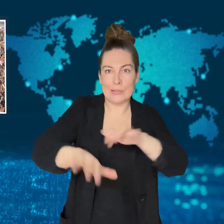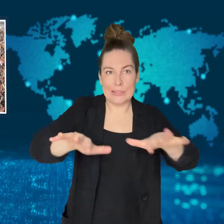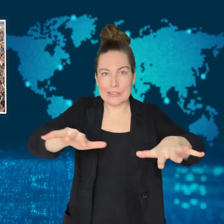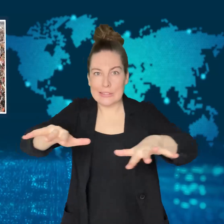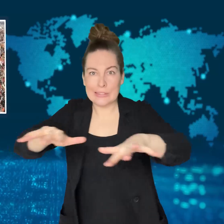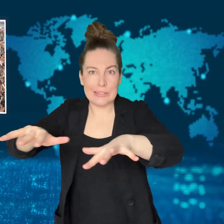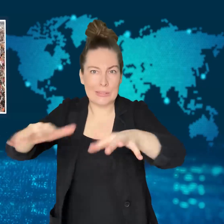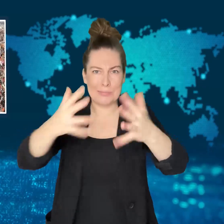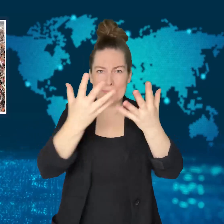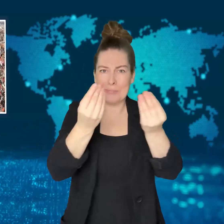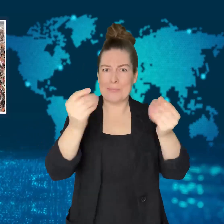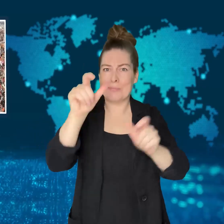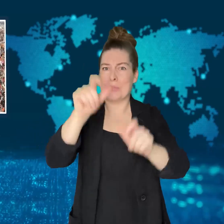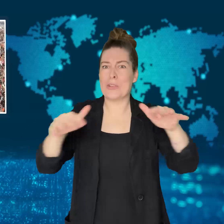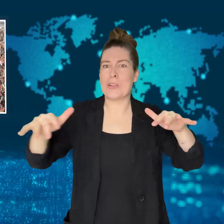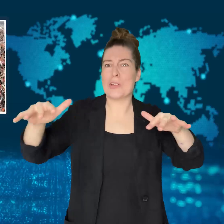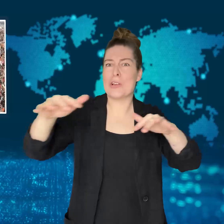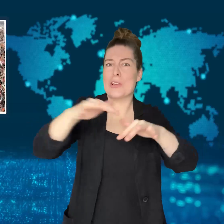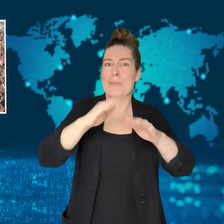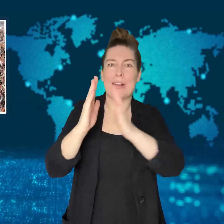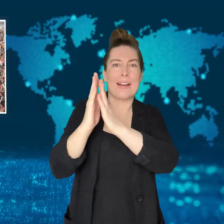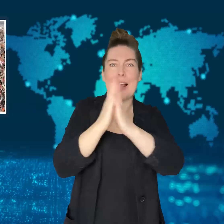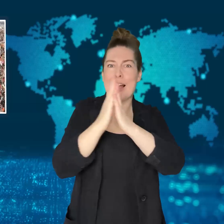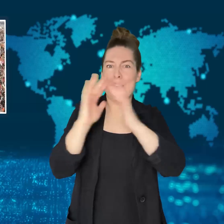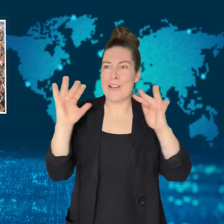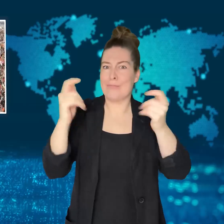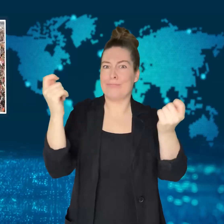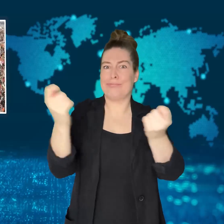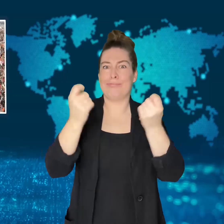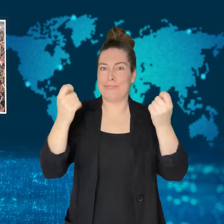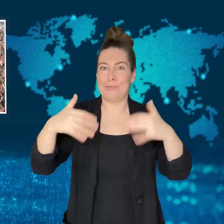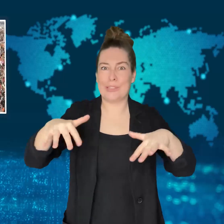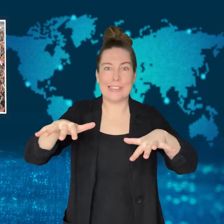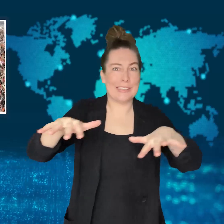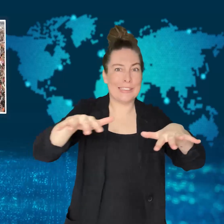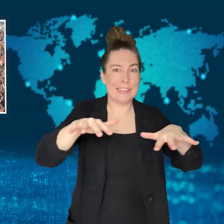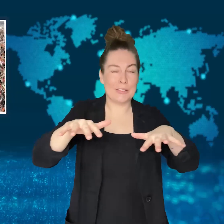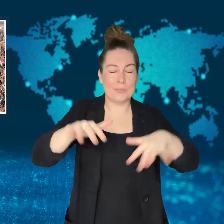manage the crowds as the huge Hindu religious events take place.